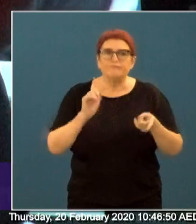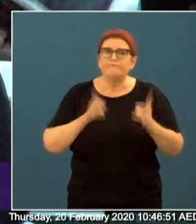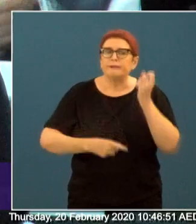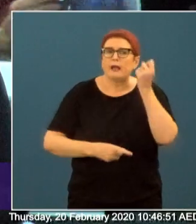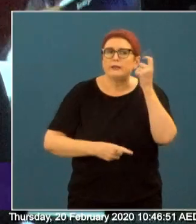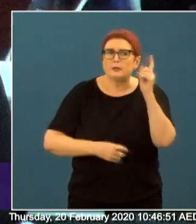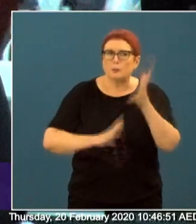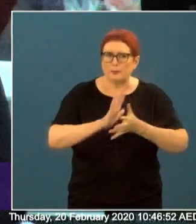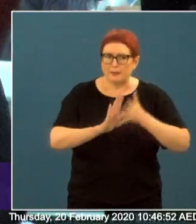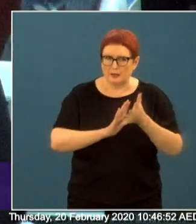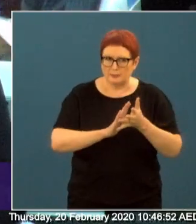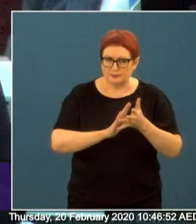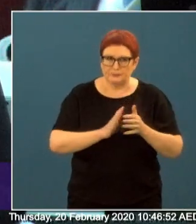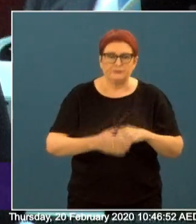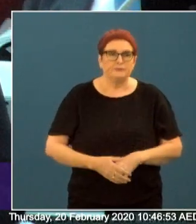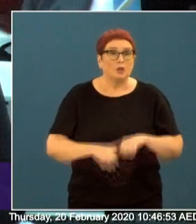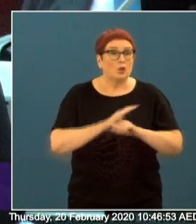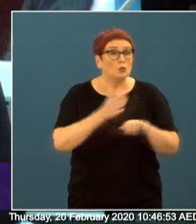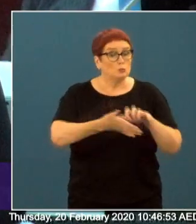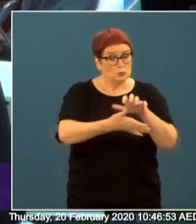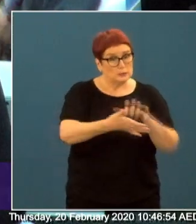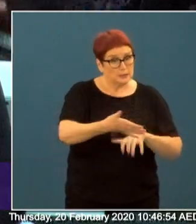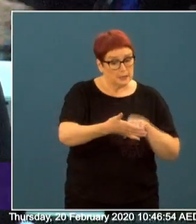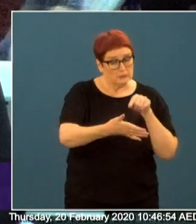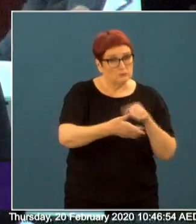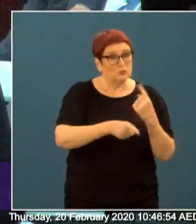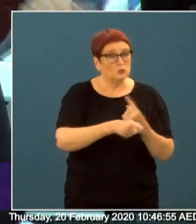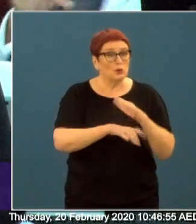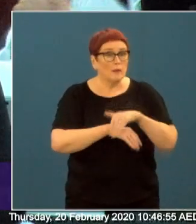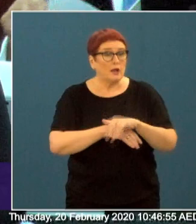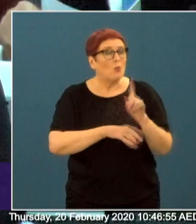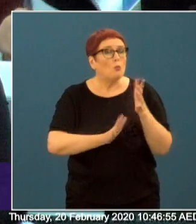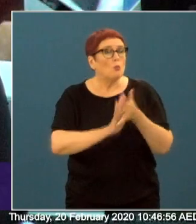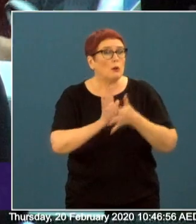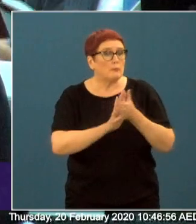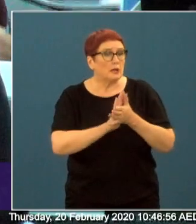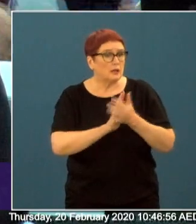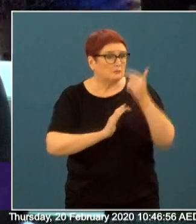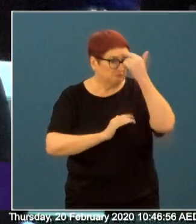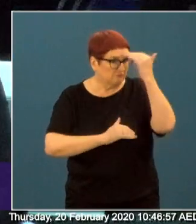So paragraph 19 in your statement, you deal with a definition of intellectual disability.